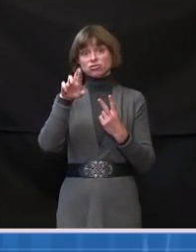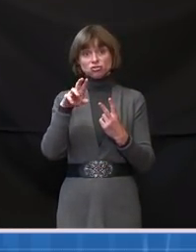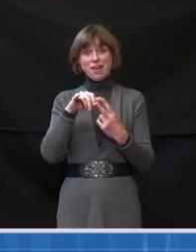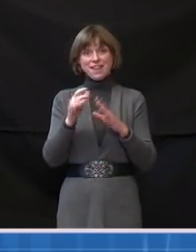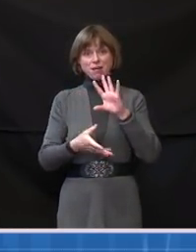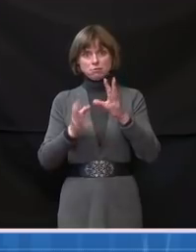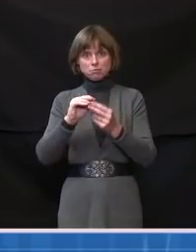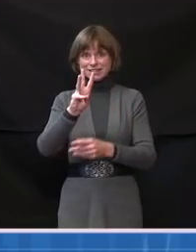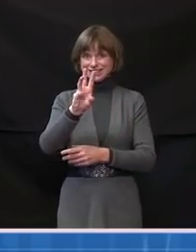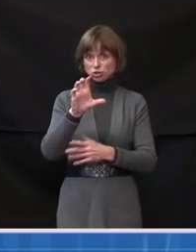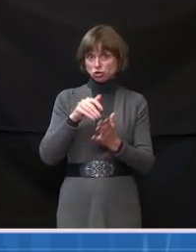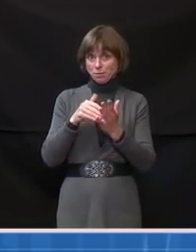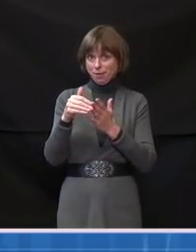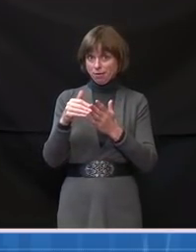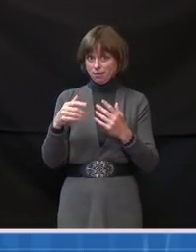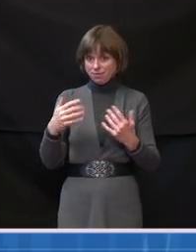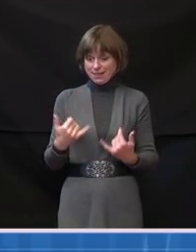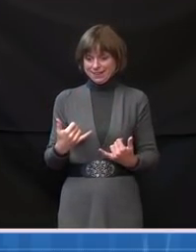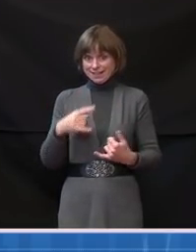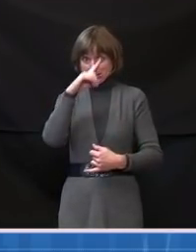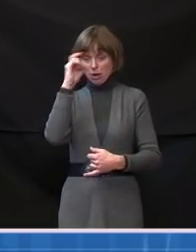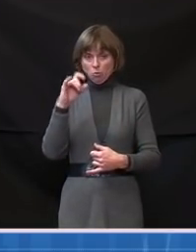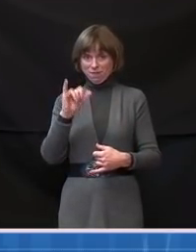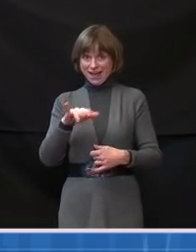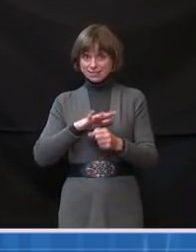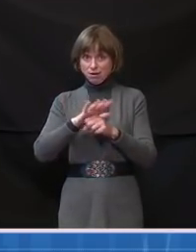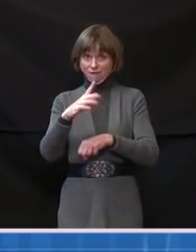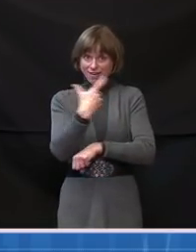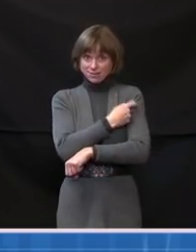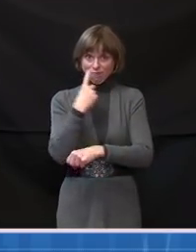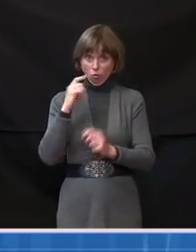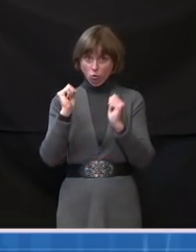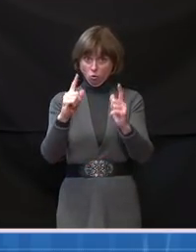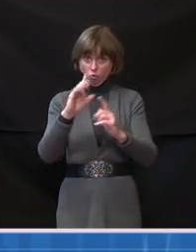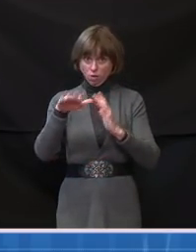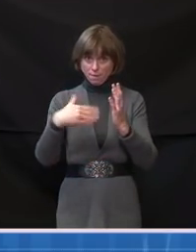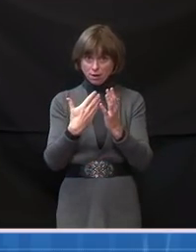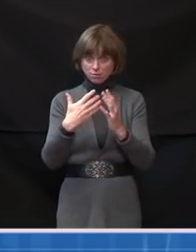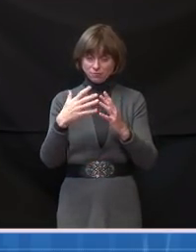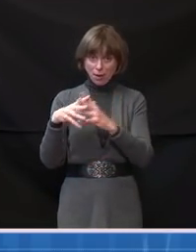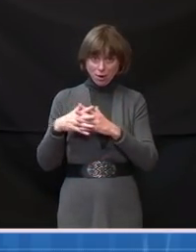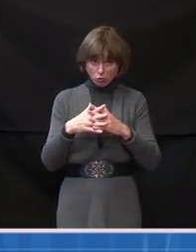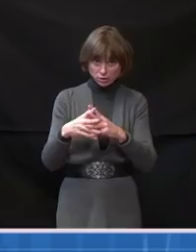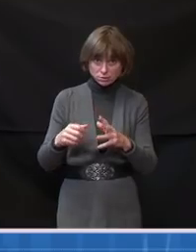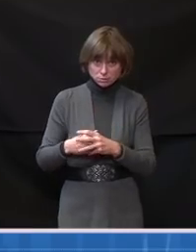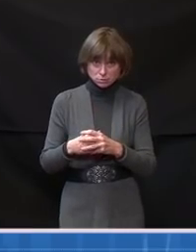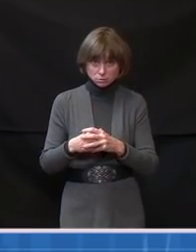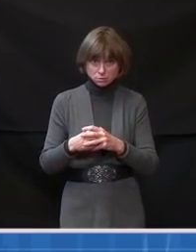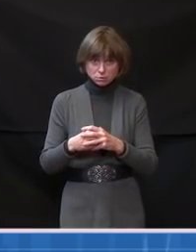which is enough vaccine to vaccinate all Americans. Let me just run through the topline numbers.